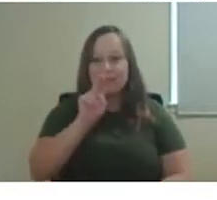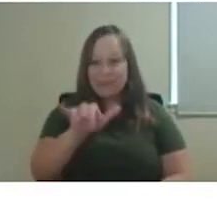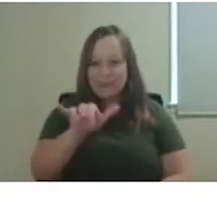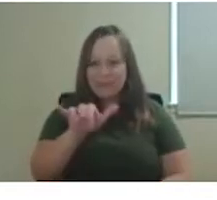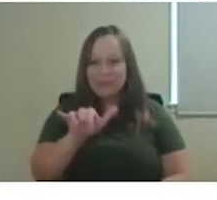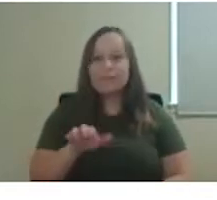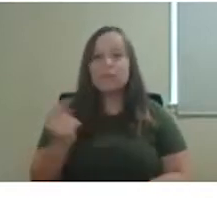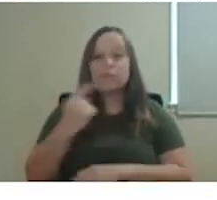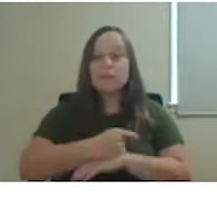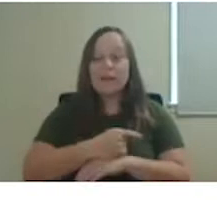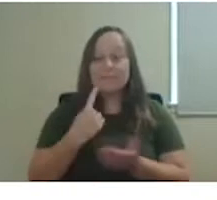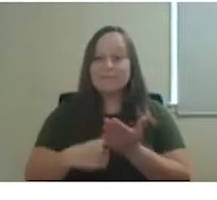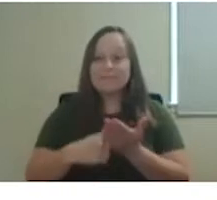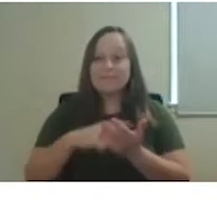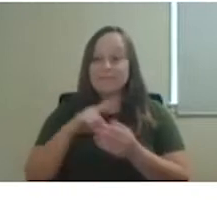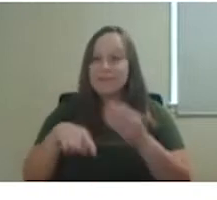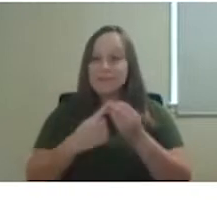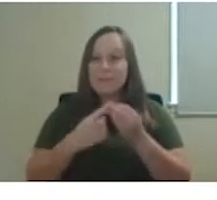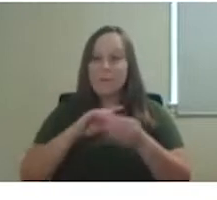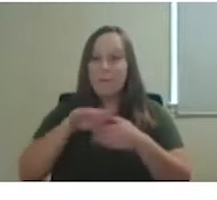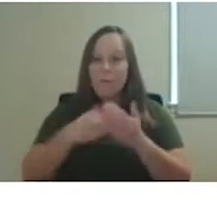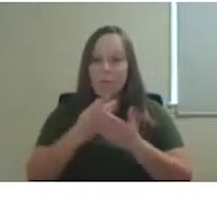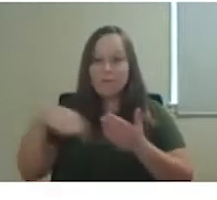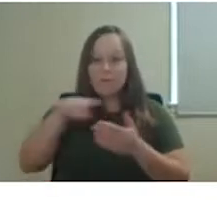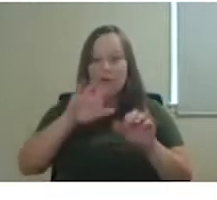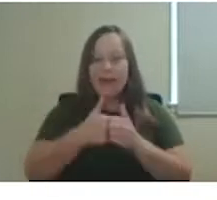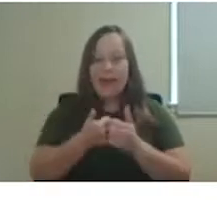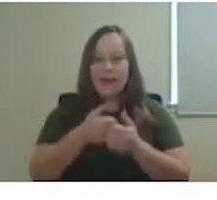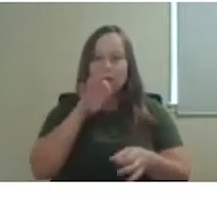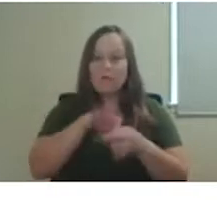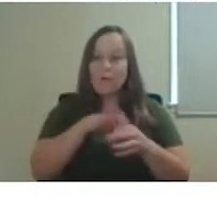Today, I'm going to talk with you all about how to vote safely in New York